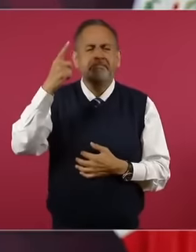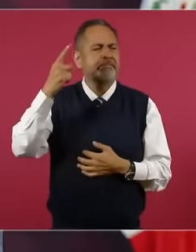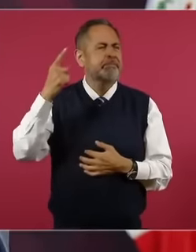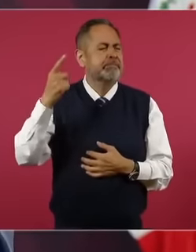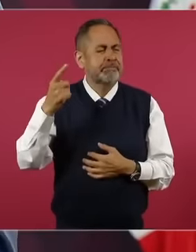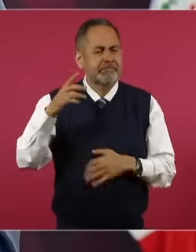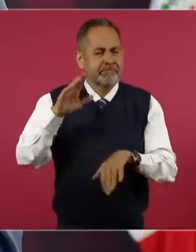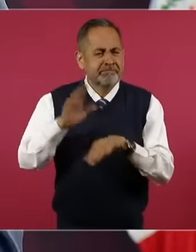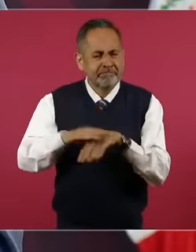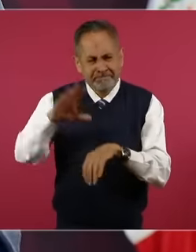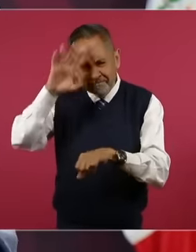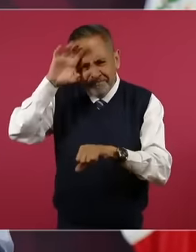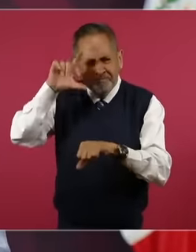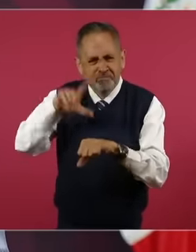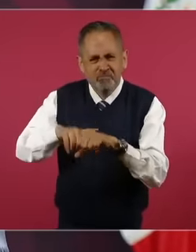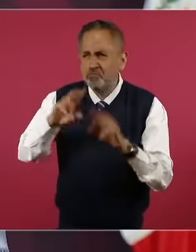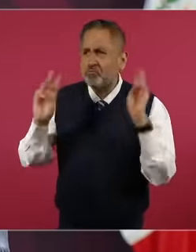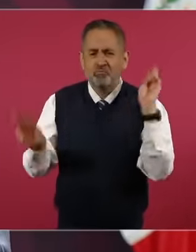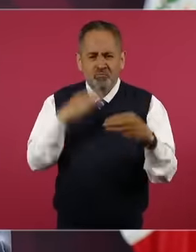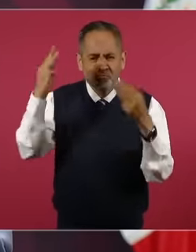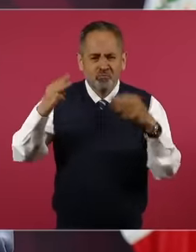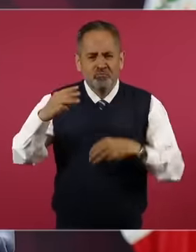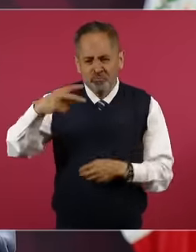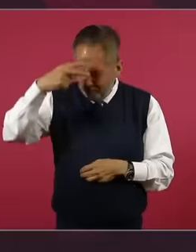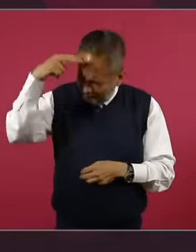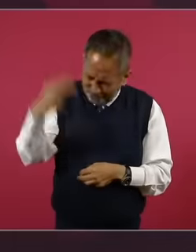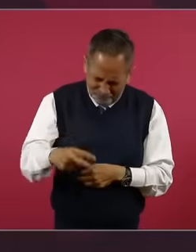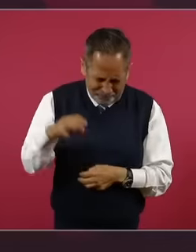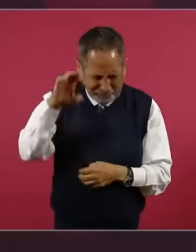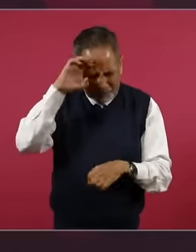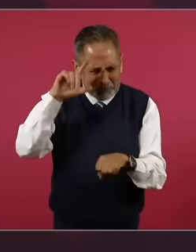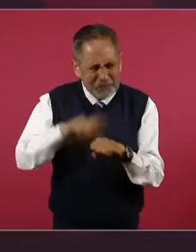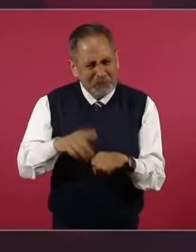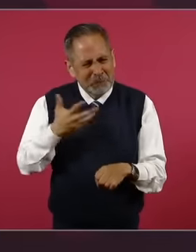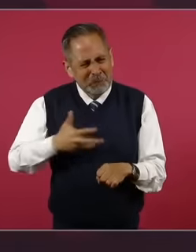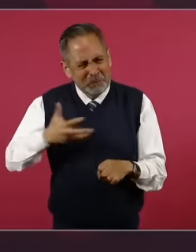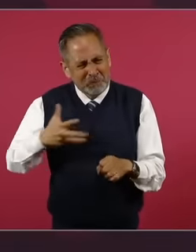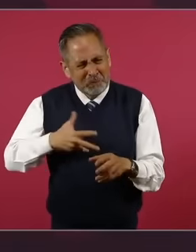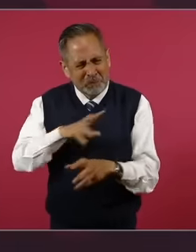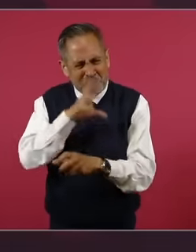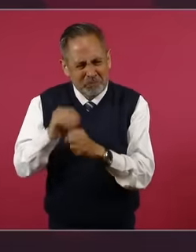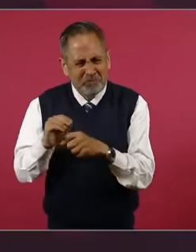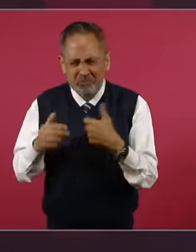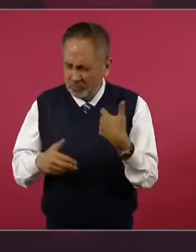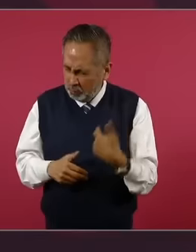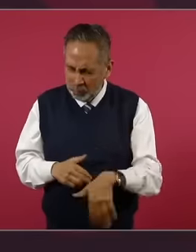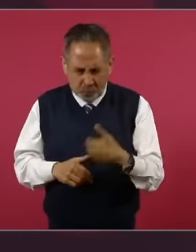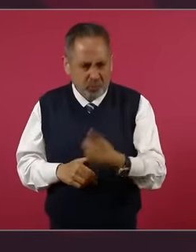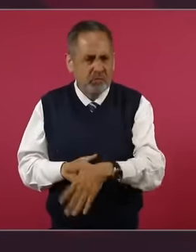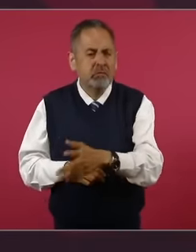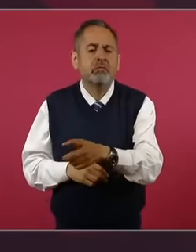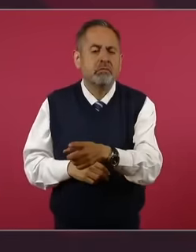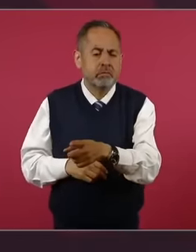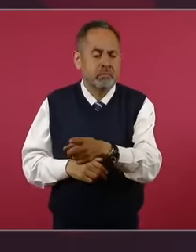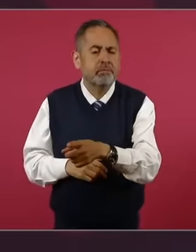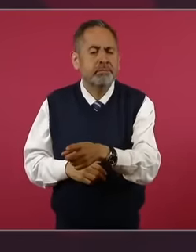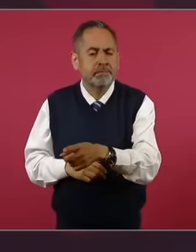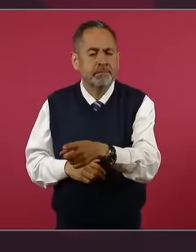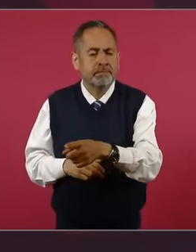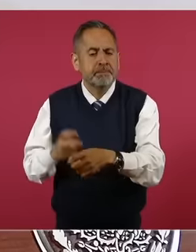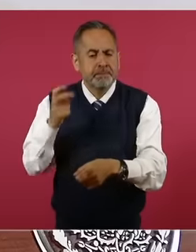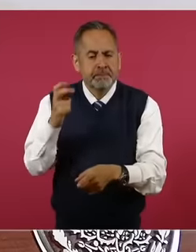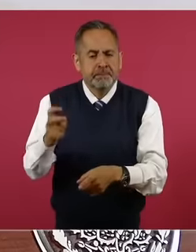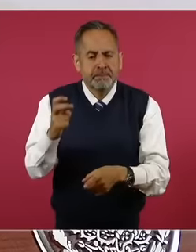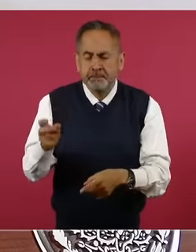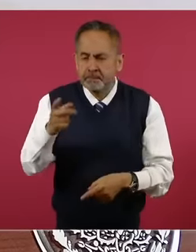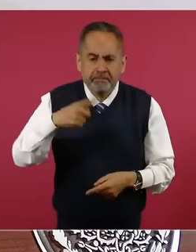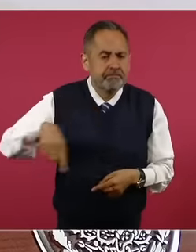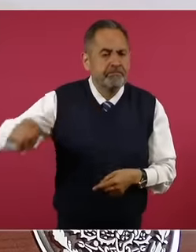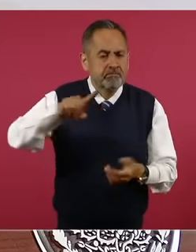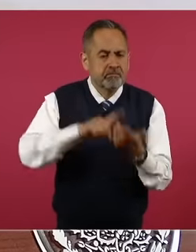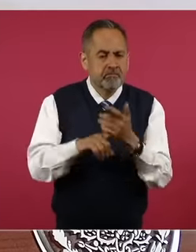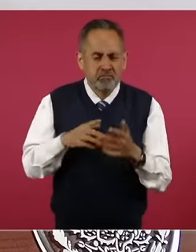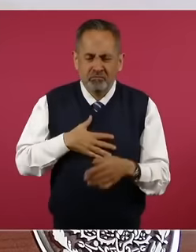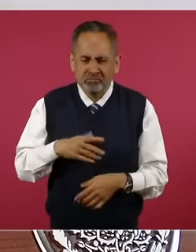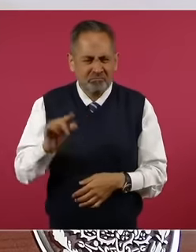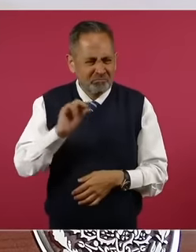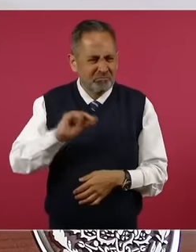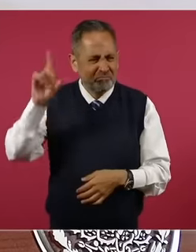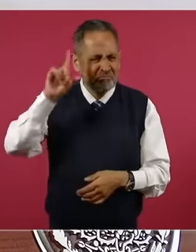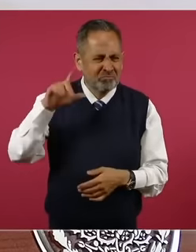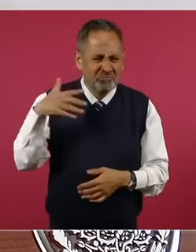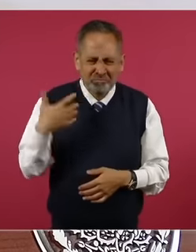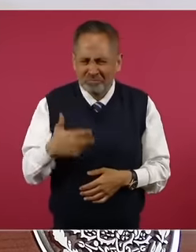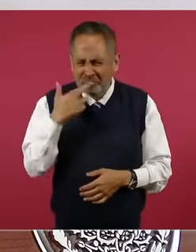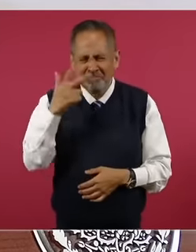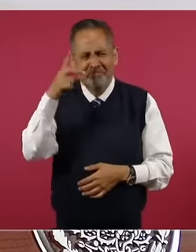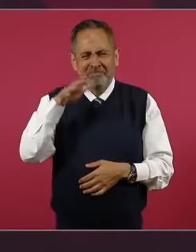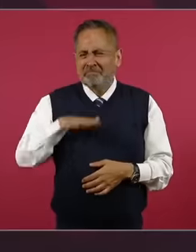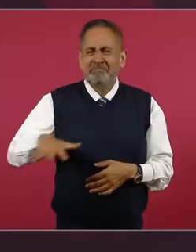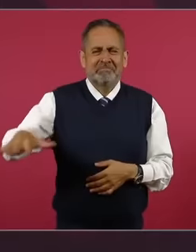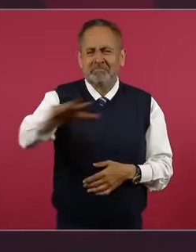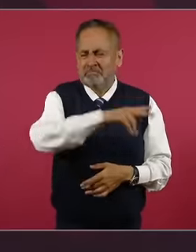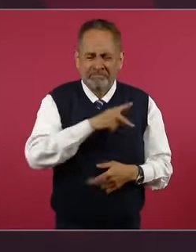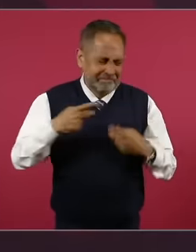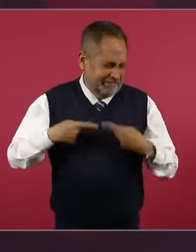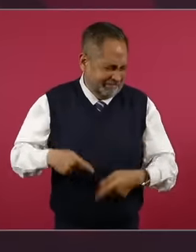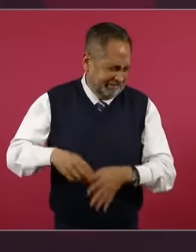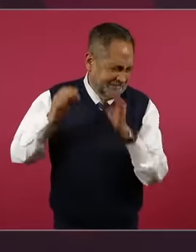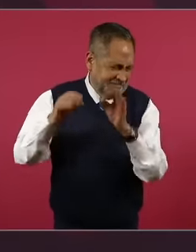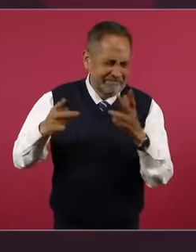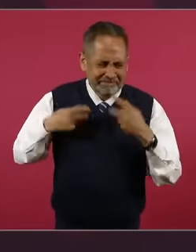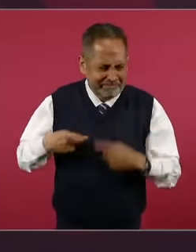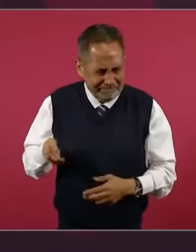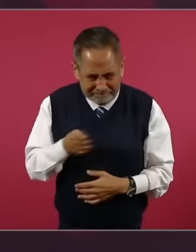most cultural nations in the world, which is why eh we are part of an exceptional exceptional people Good